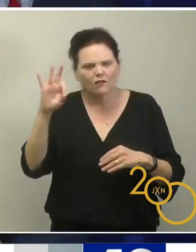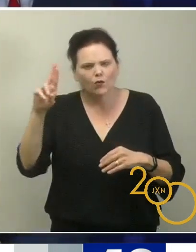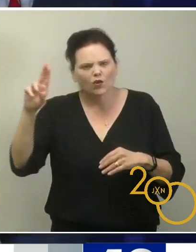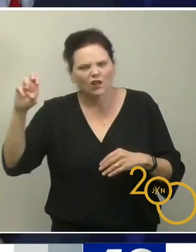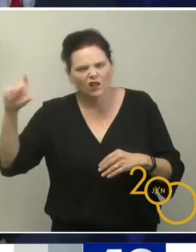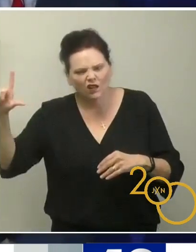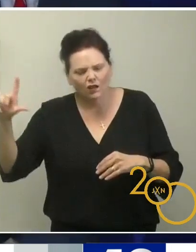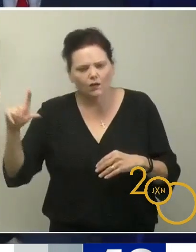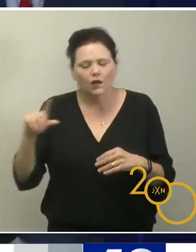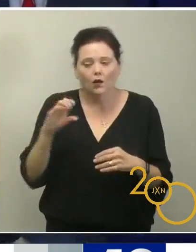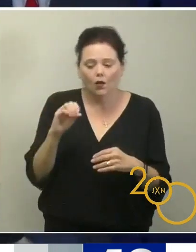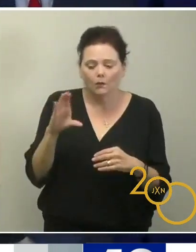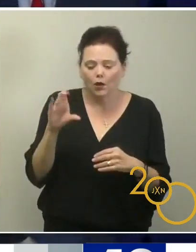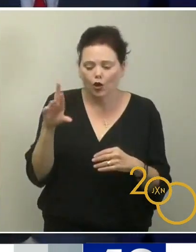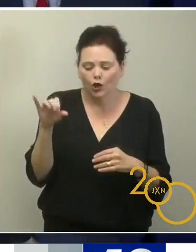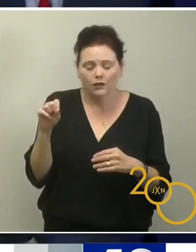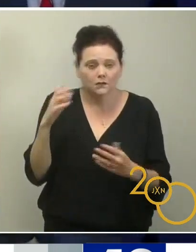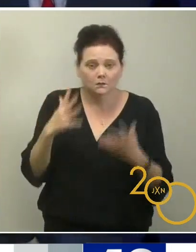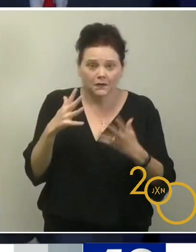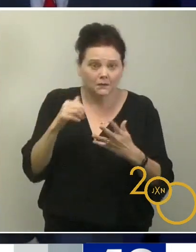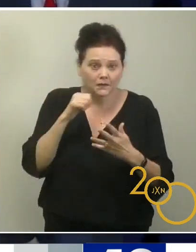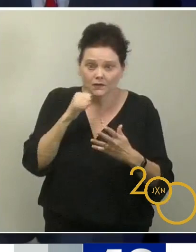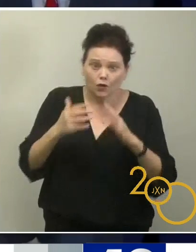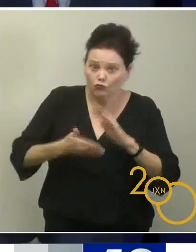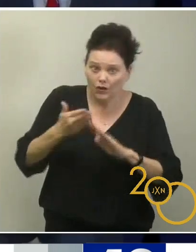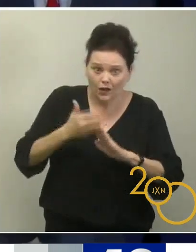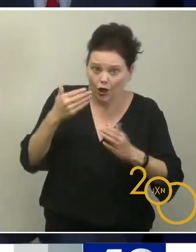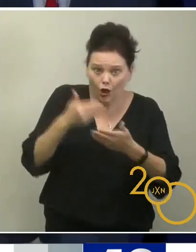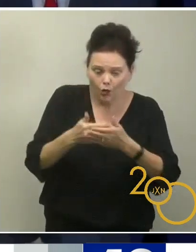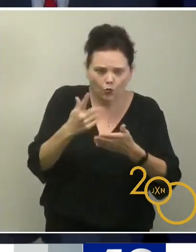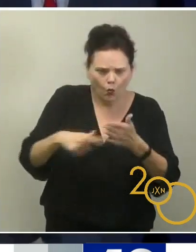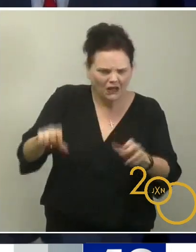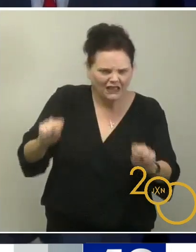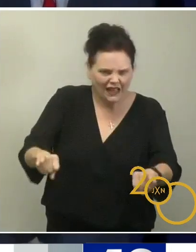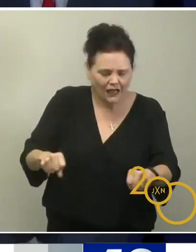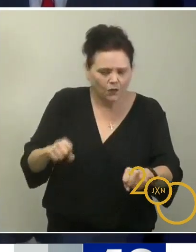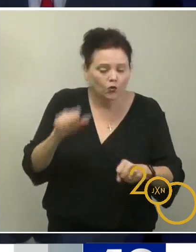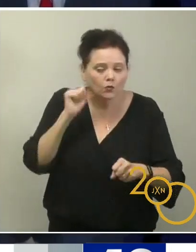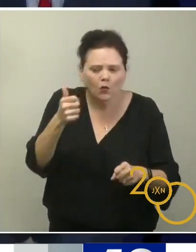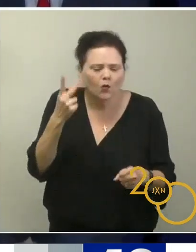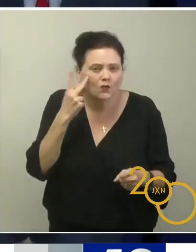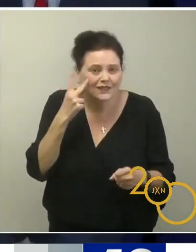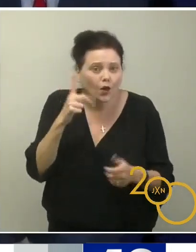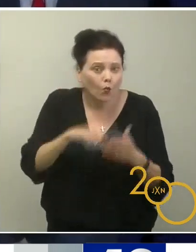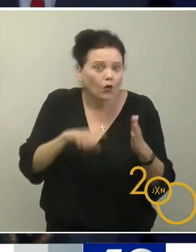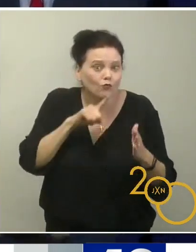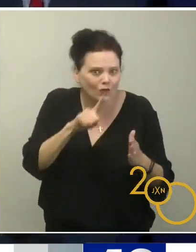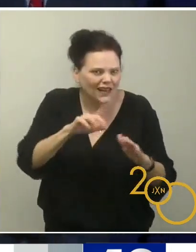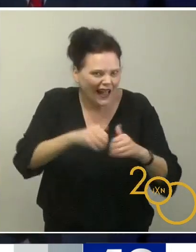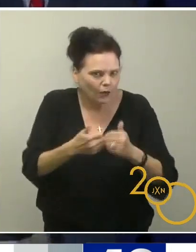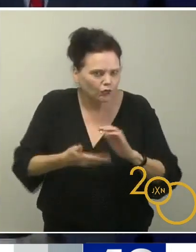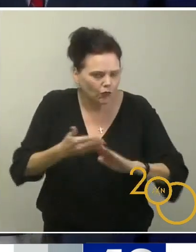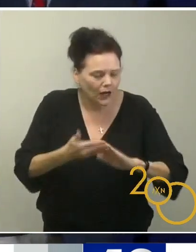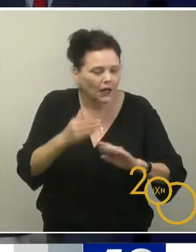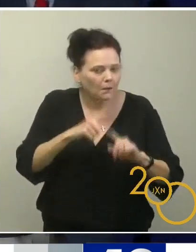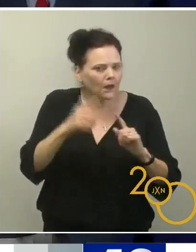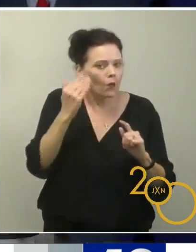THE CITY OF JACKSON. FUEL AND OB CURTIS. OB CURTIS IS NOT OPERATING ANYWHERE NEAR CAPACITY AND WE MAY FIND OUT SMARTER IS NOT